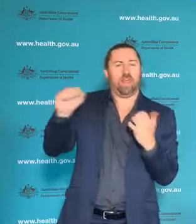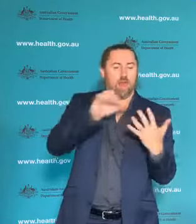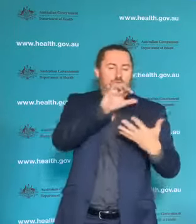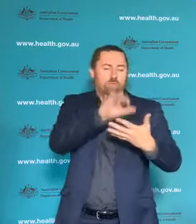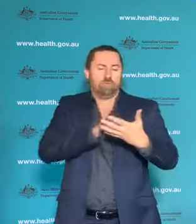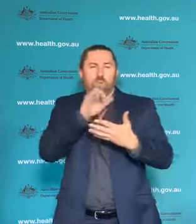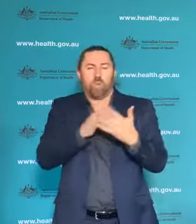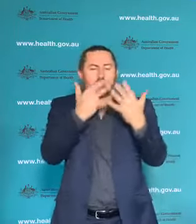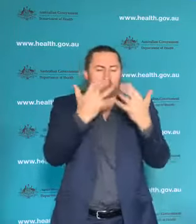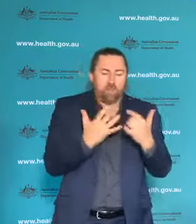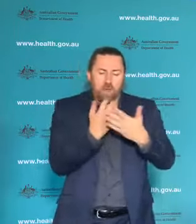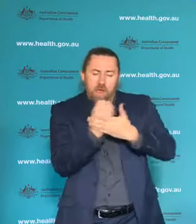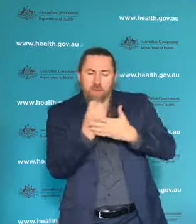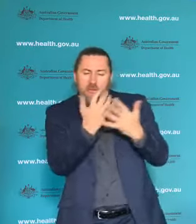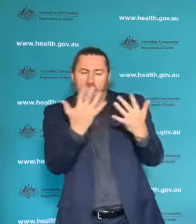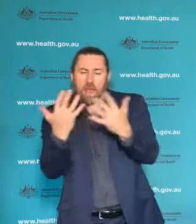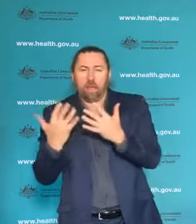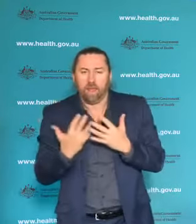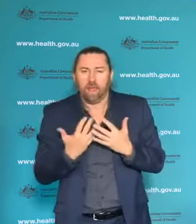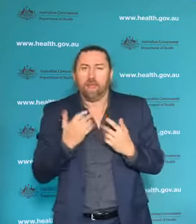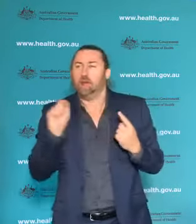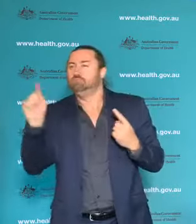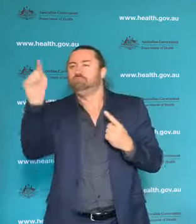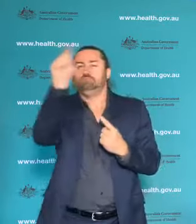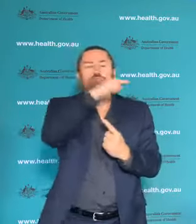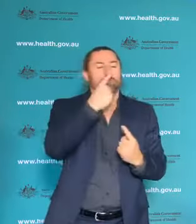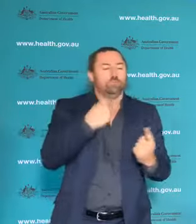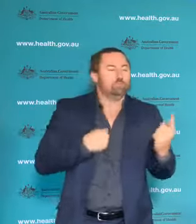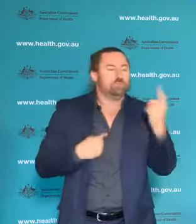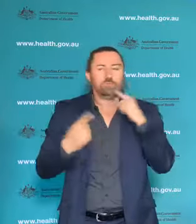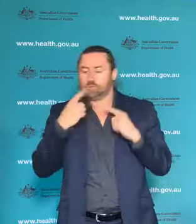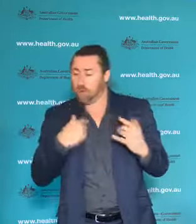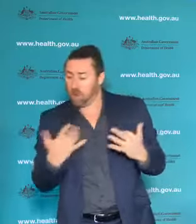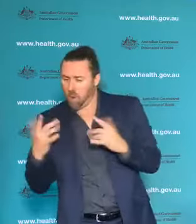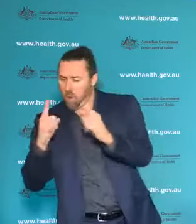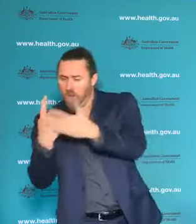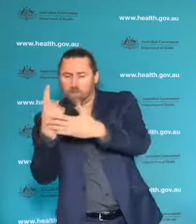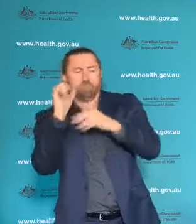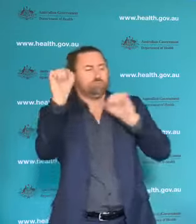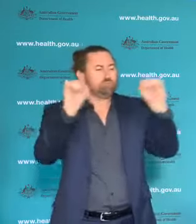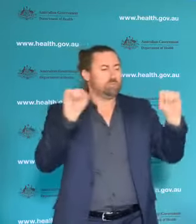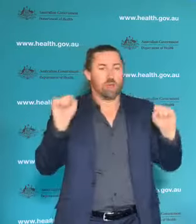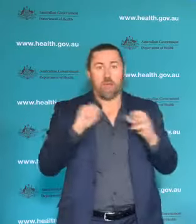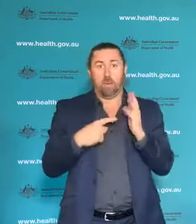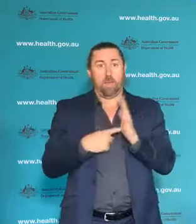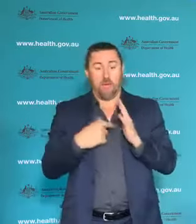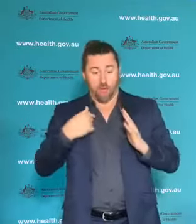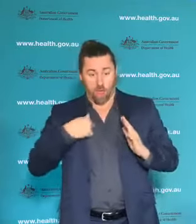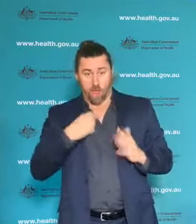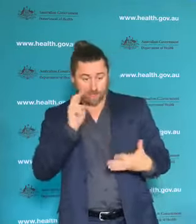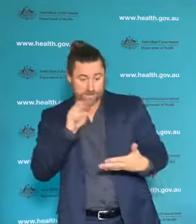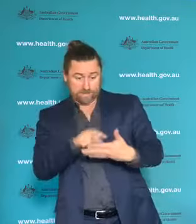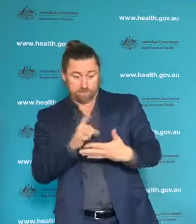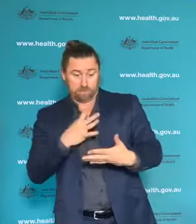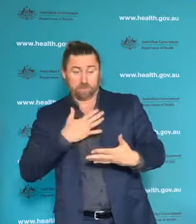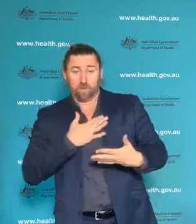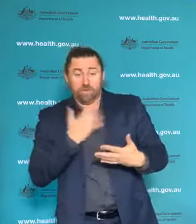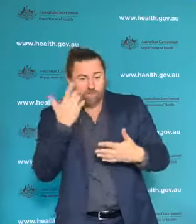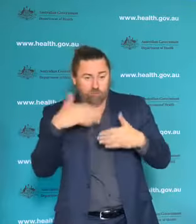the health authorities in the states and territories telling us about what's happening but we don't have a day-to-day overview of what's happening with the app.